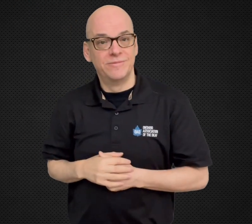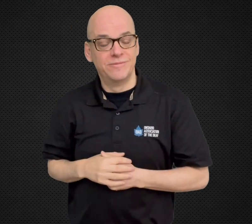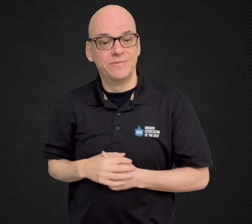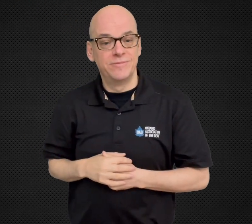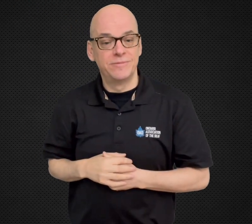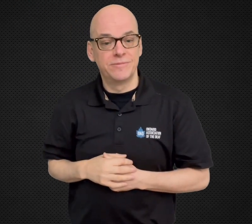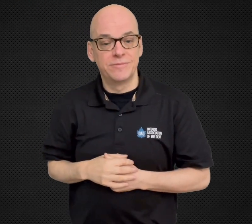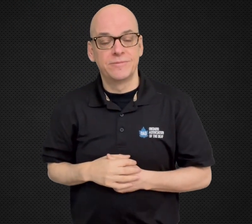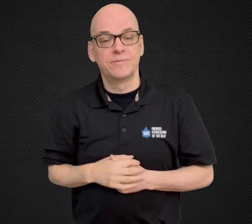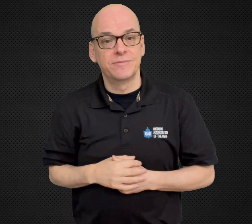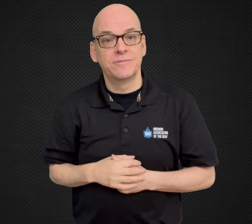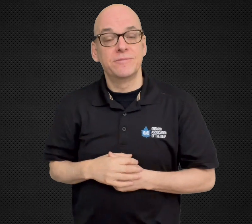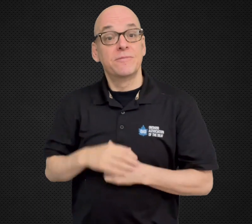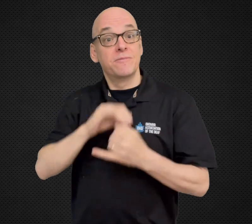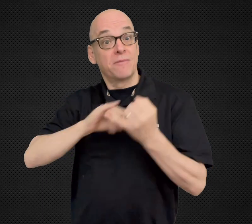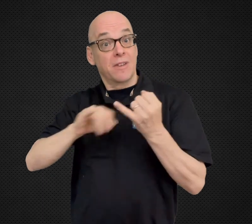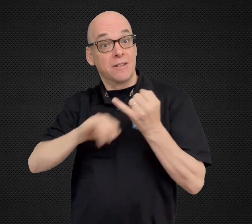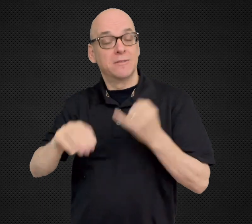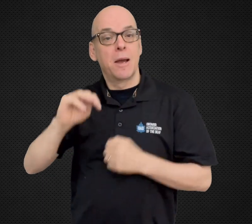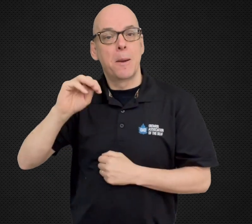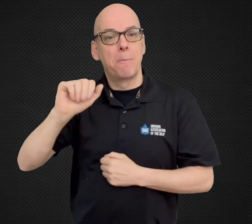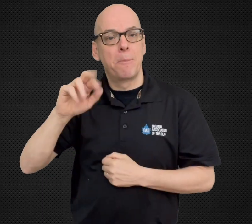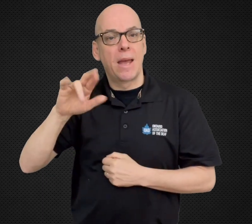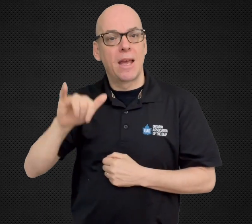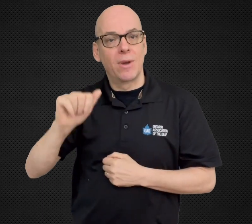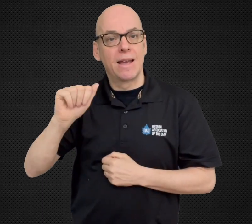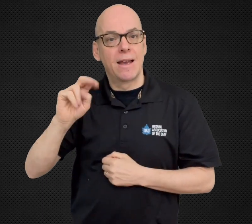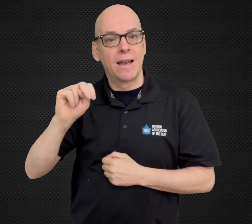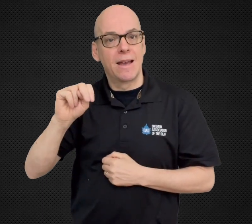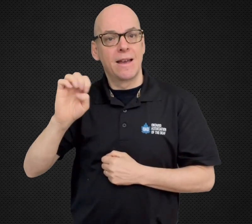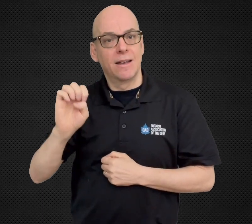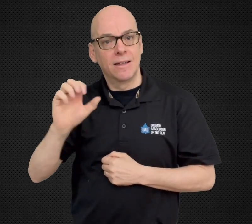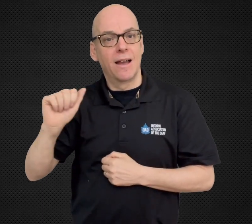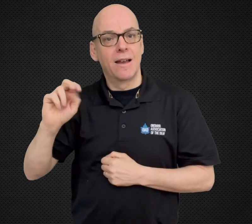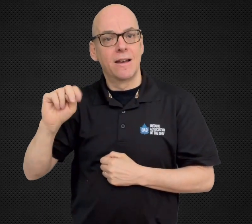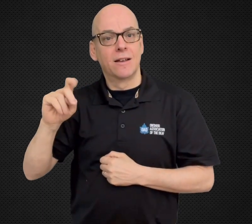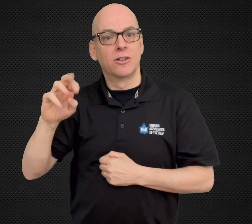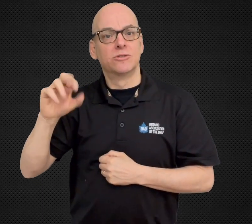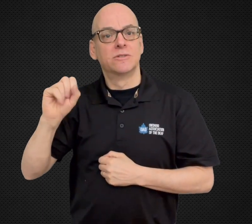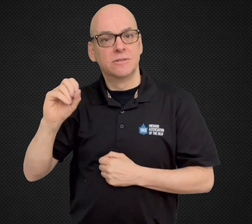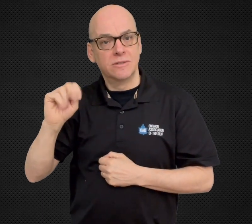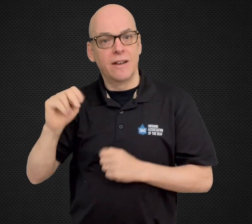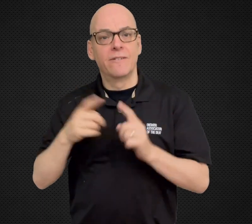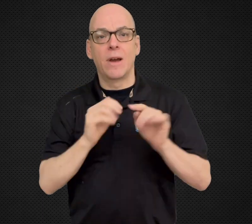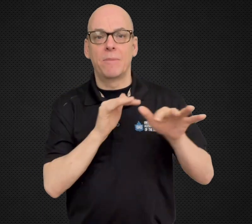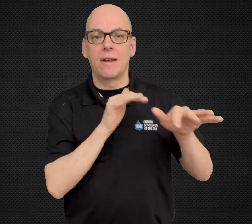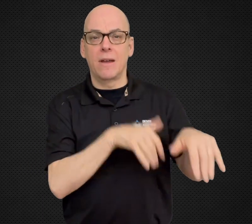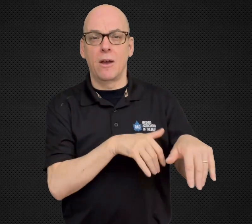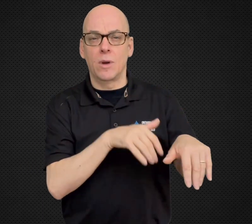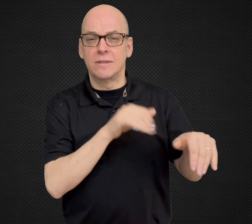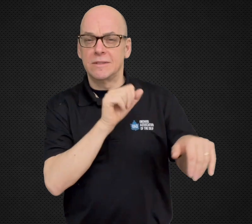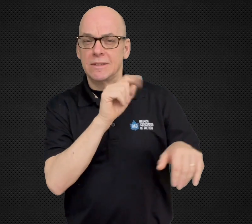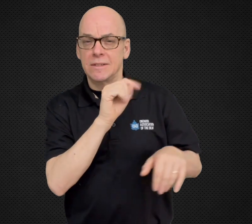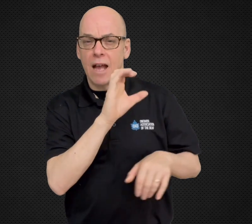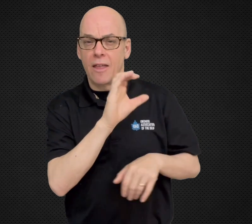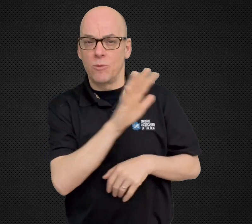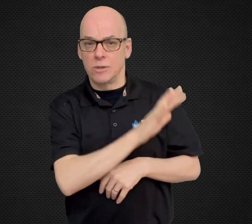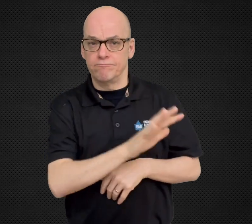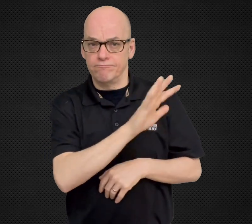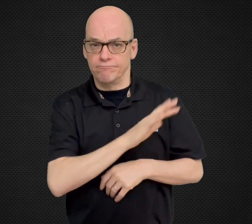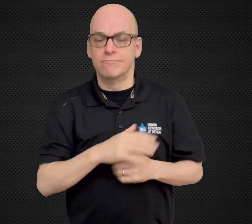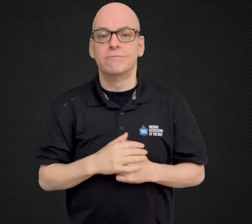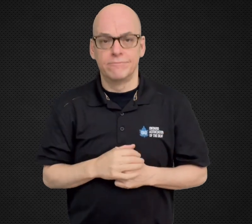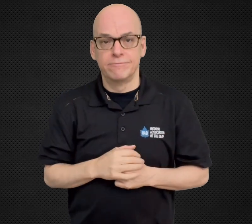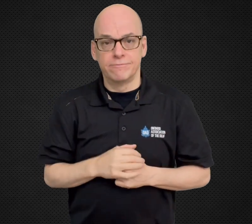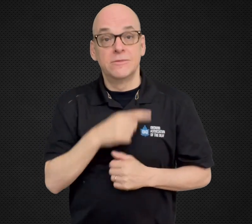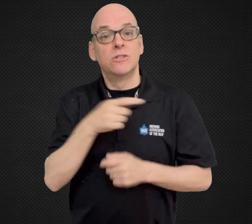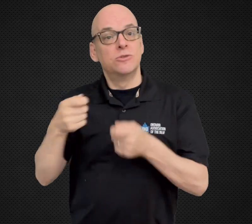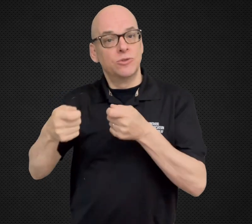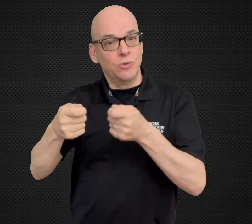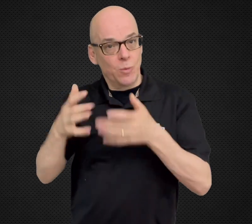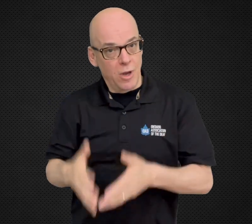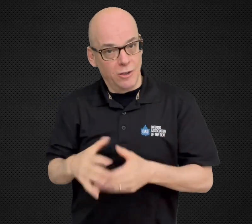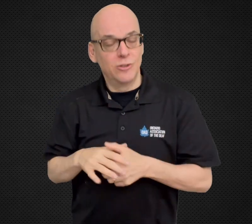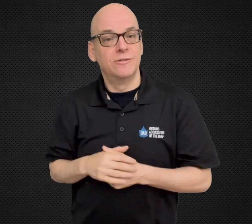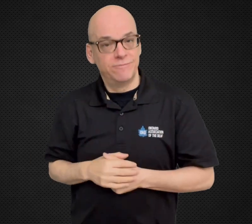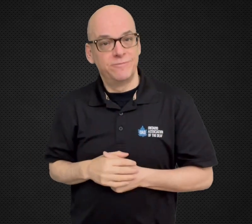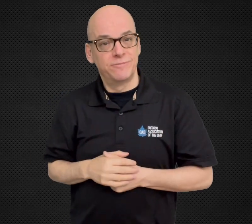Last but not least, Maryanne Anderson from Niagara Falls, who has been elected as our new Director-at-Large.